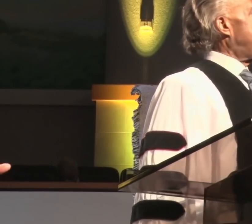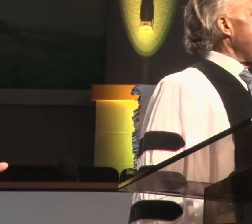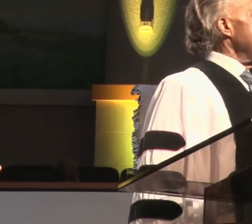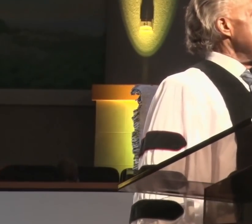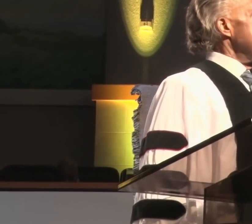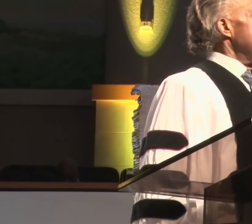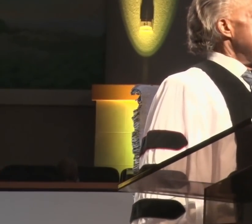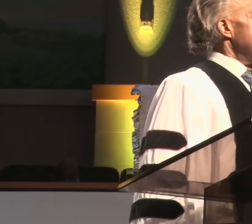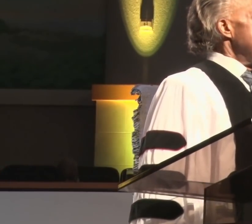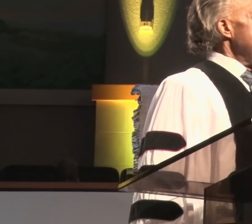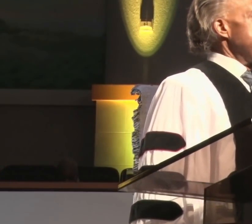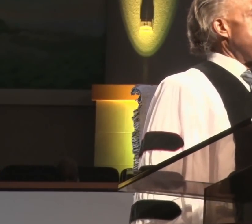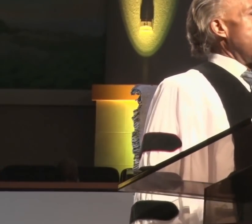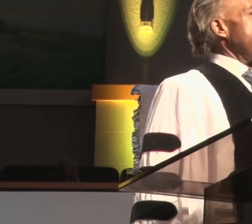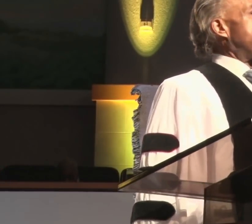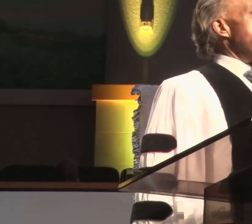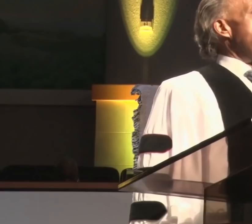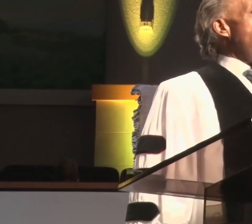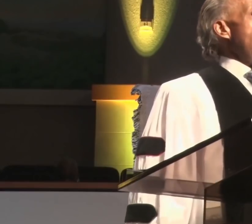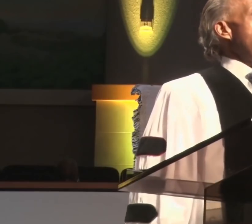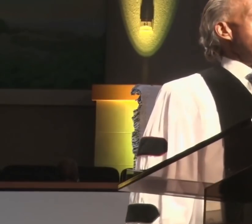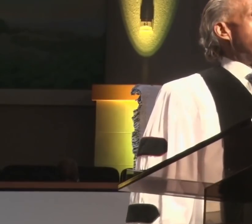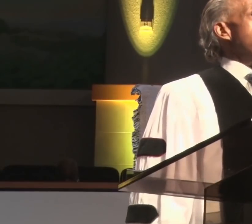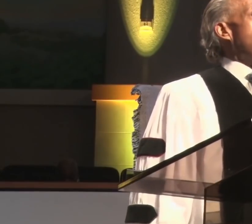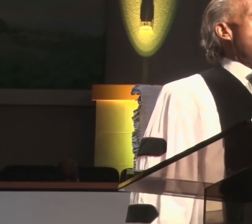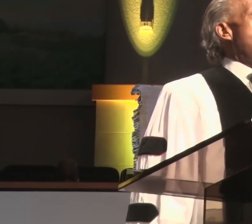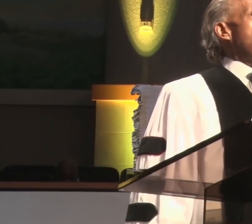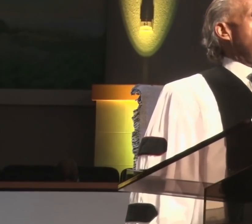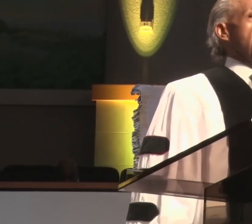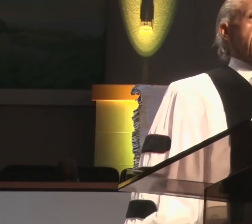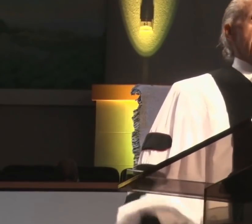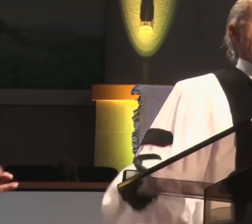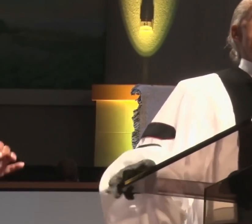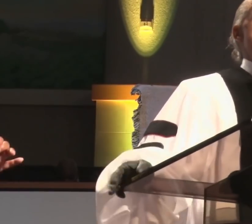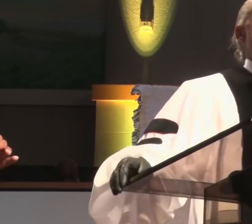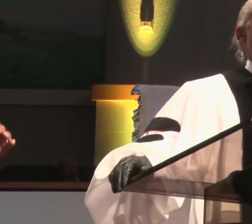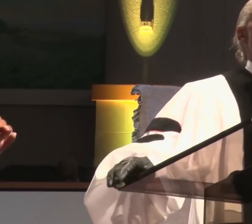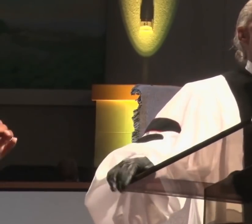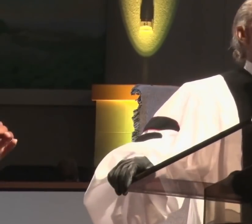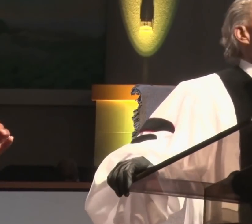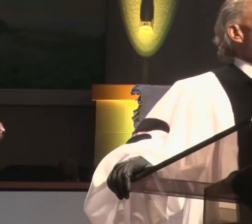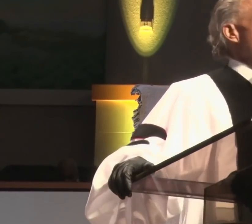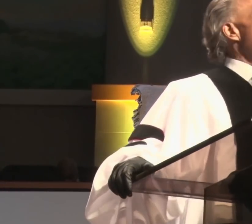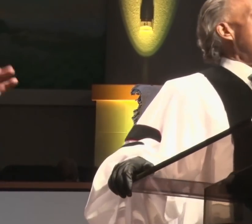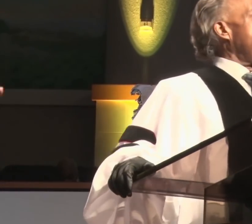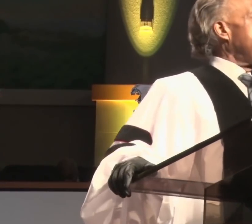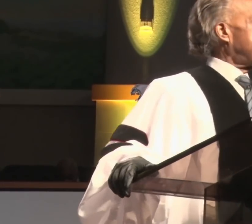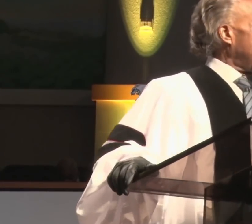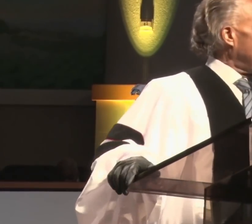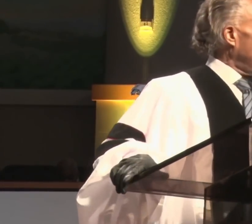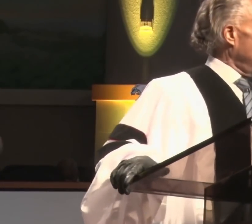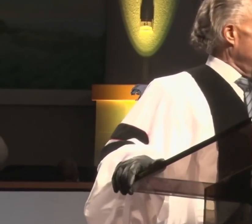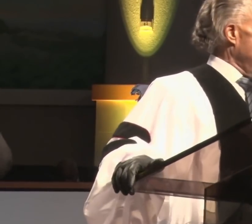COP IF BAD COPS DON’T GO TO JAIL? HOW ARE YOU GOING TO TELL THEM